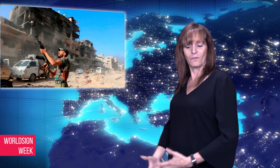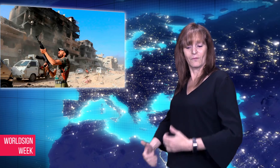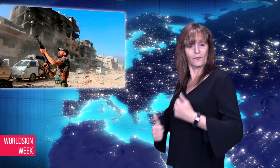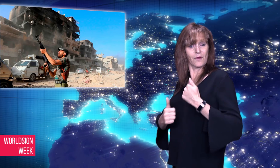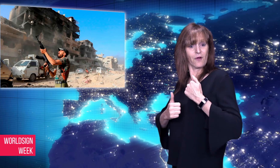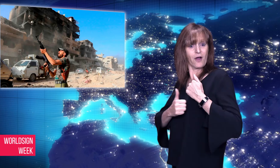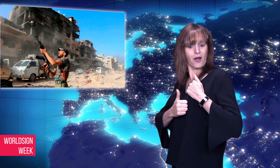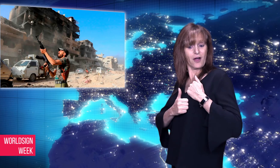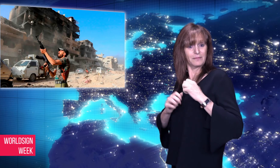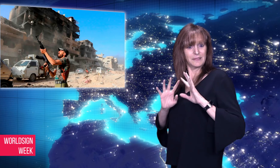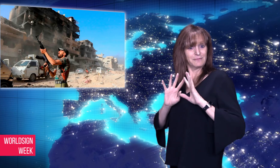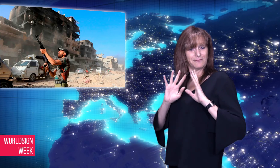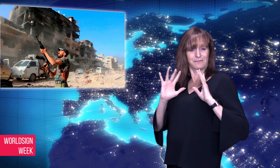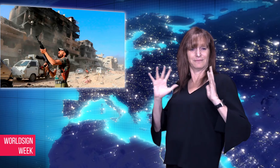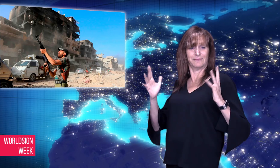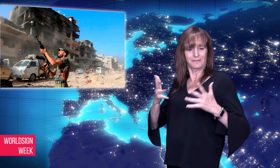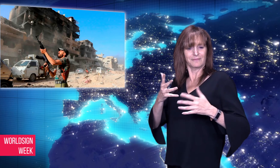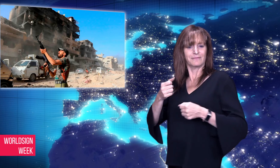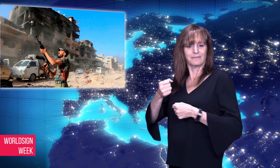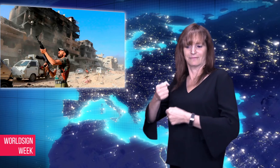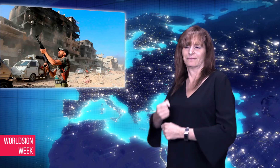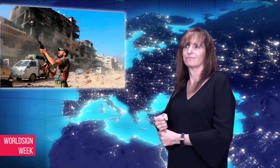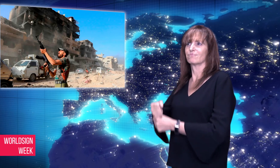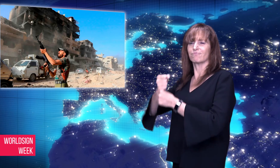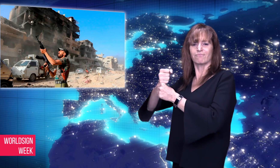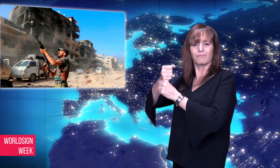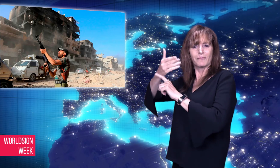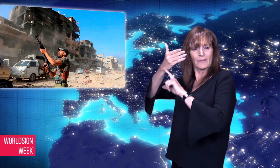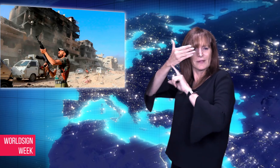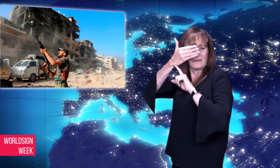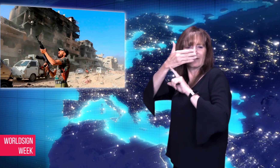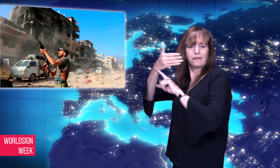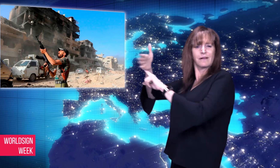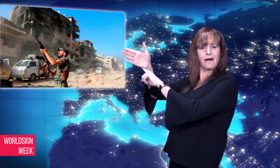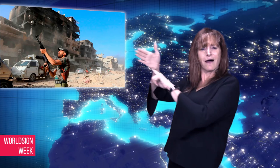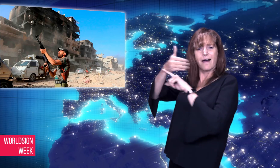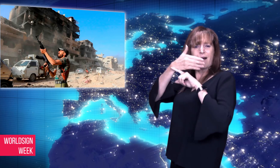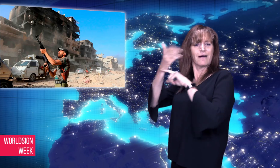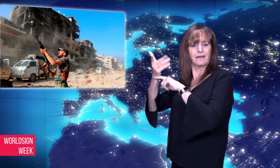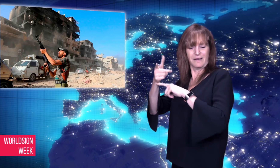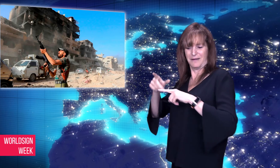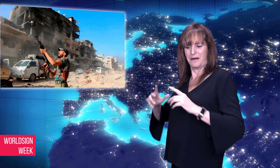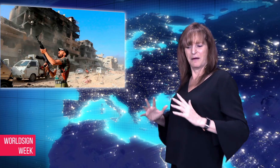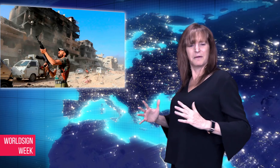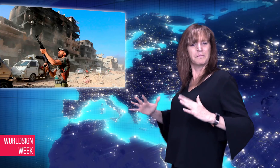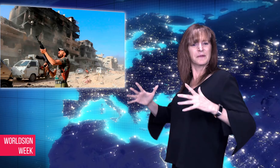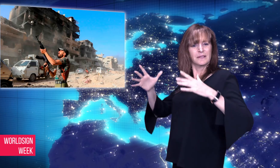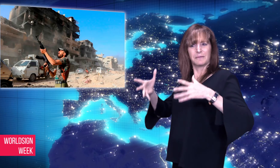a bombed building in a neighbourhood,